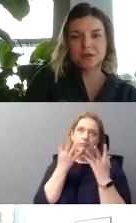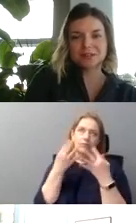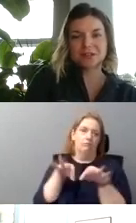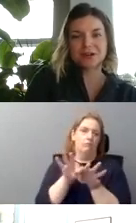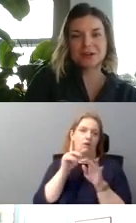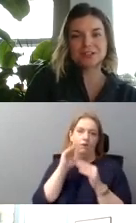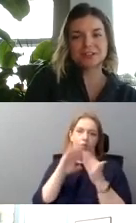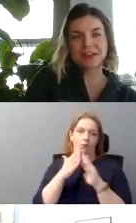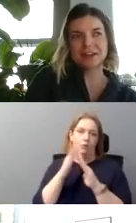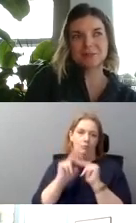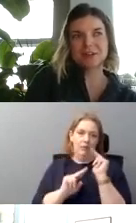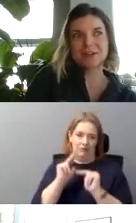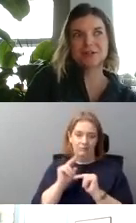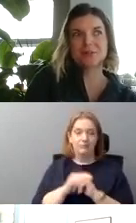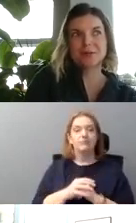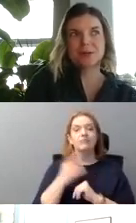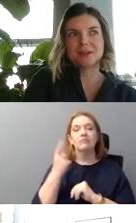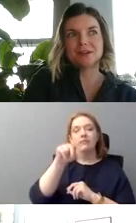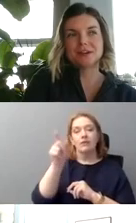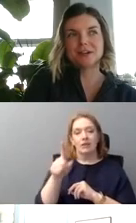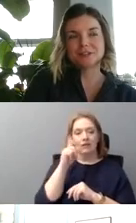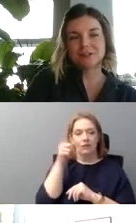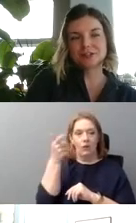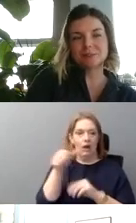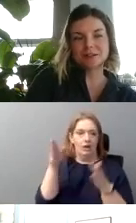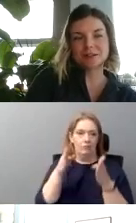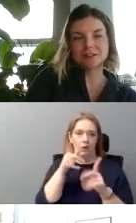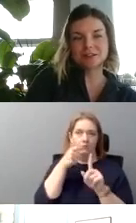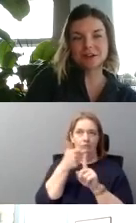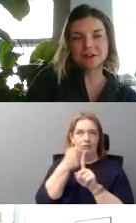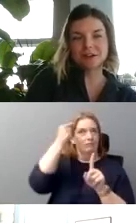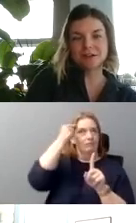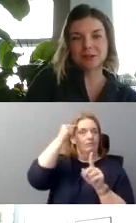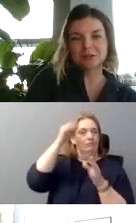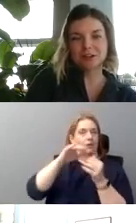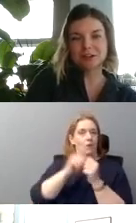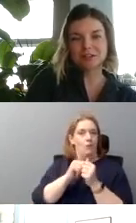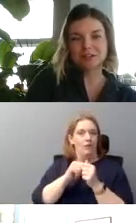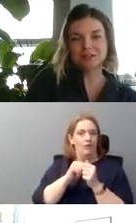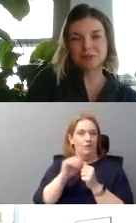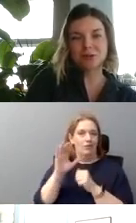Okay so, a question that anybody who may be conservation-minded or maybe dying to know